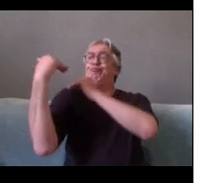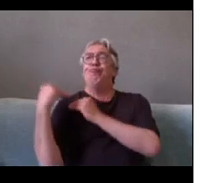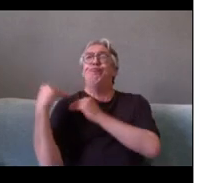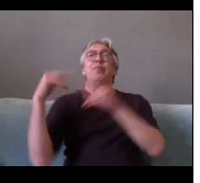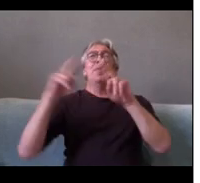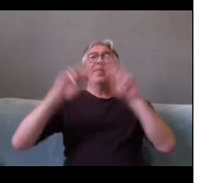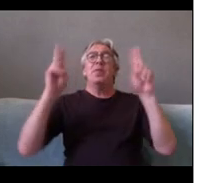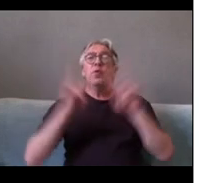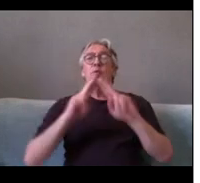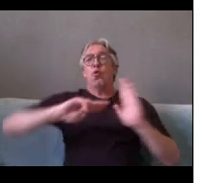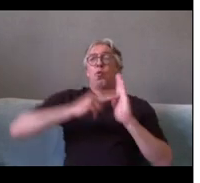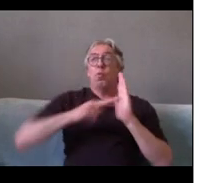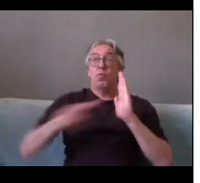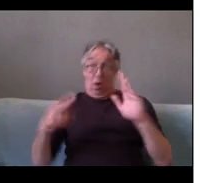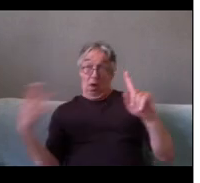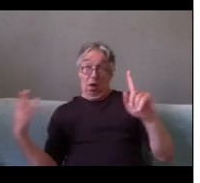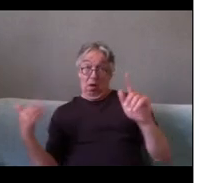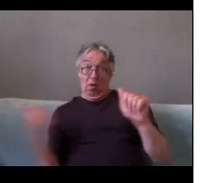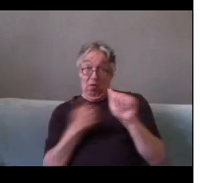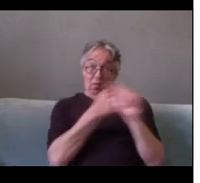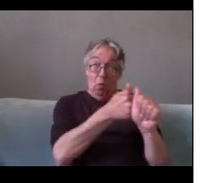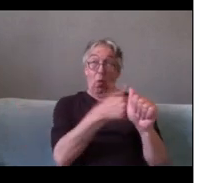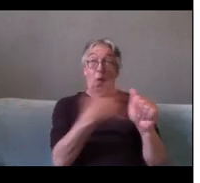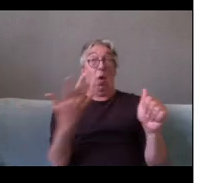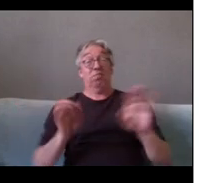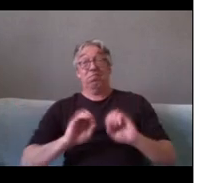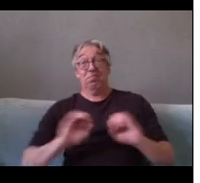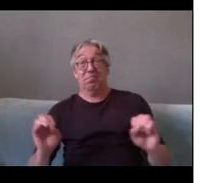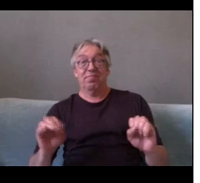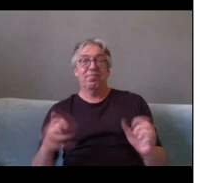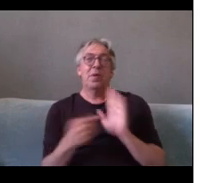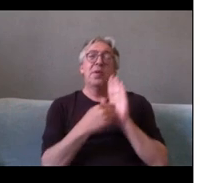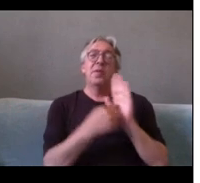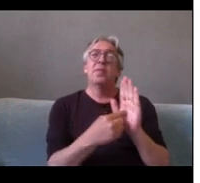the two main ones being in the UNCRPD